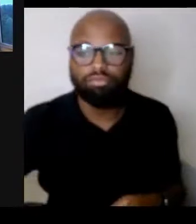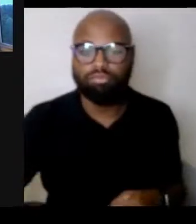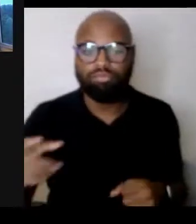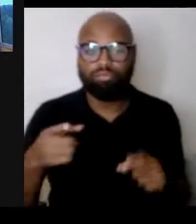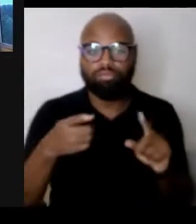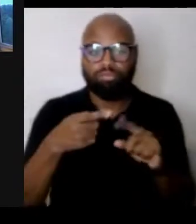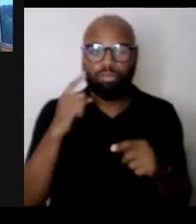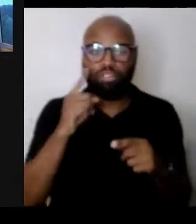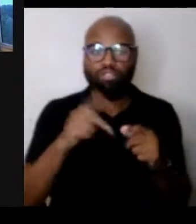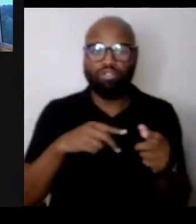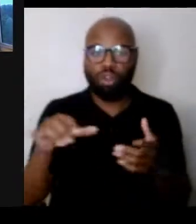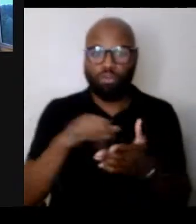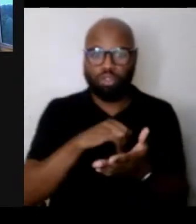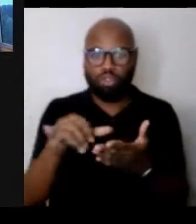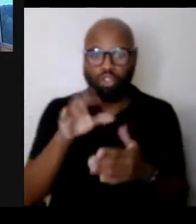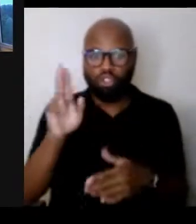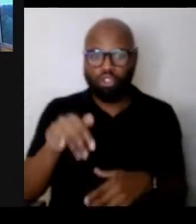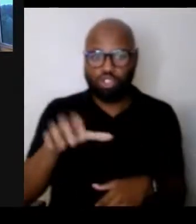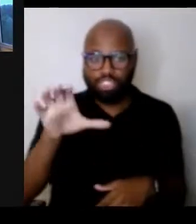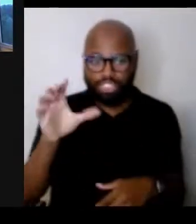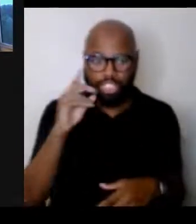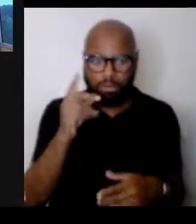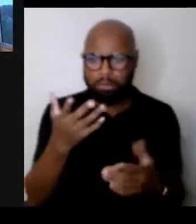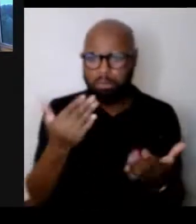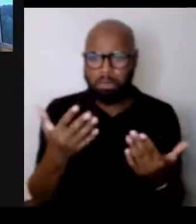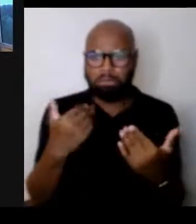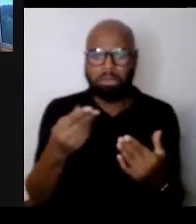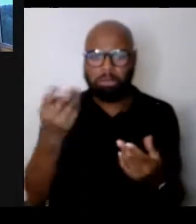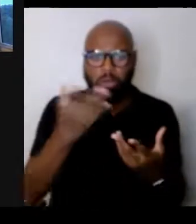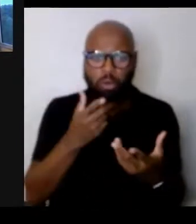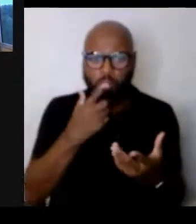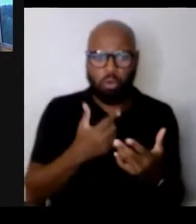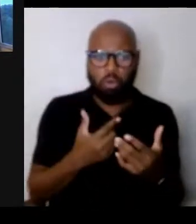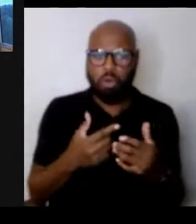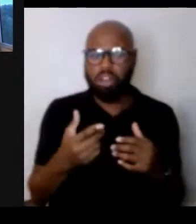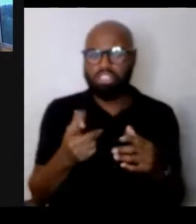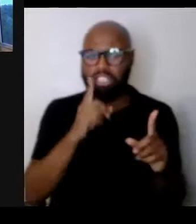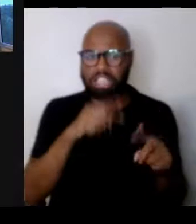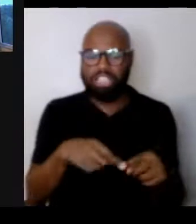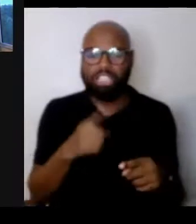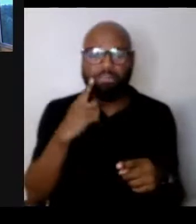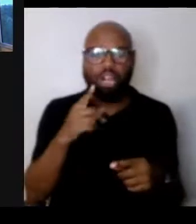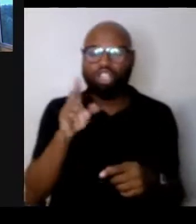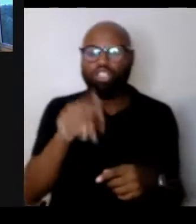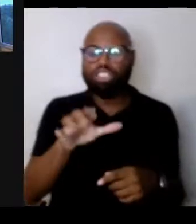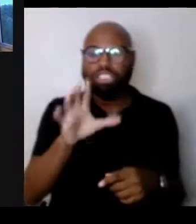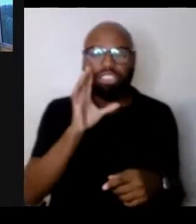But the question from the audience is "New York City is called or known as a sanctuary city,